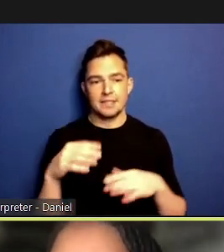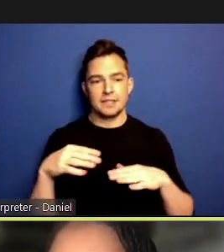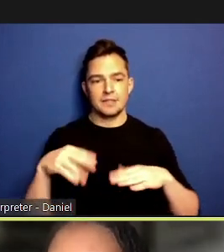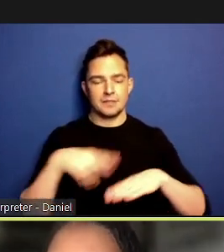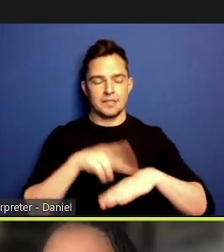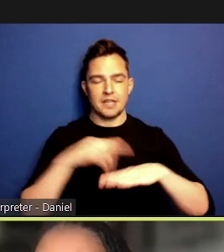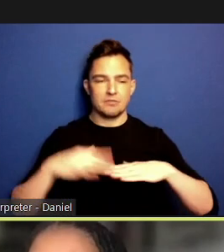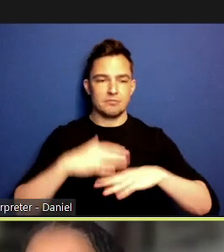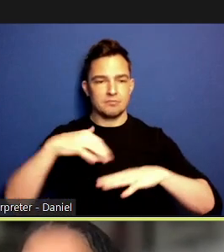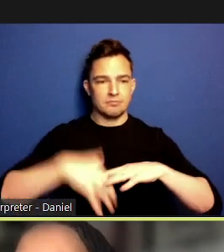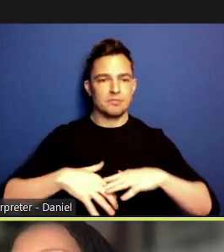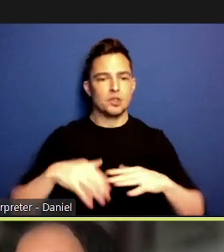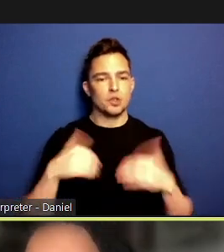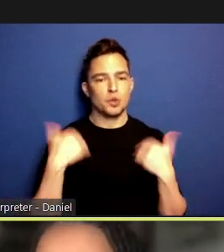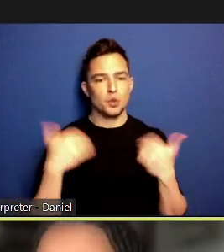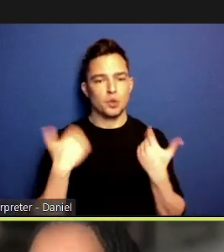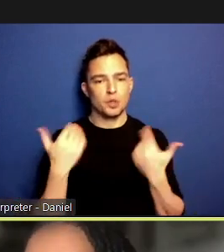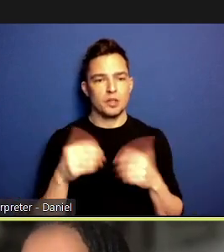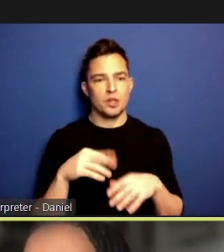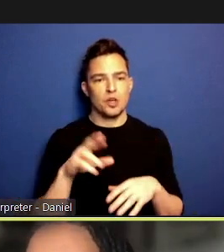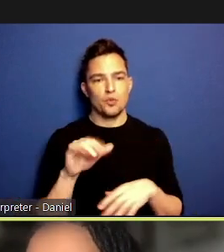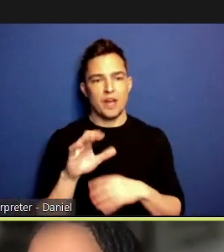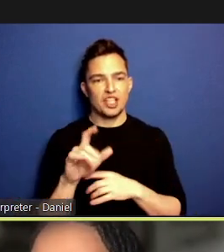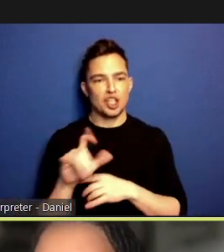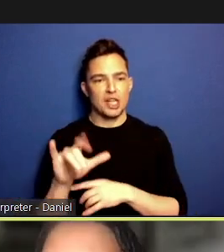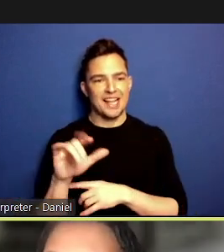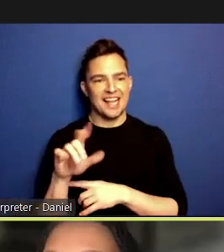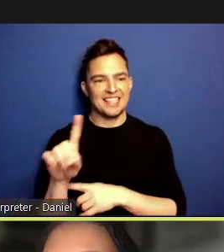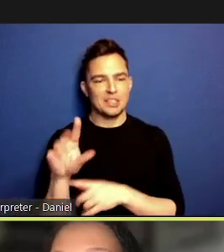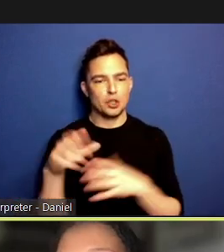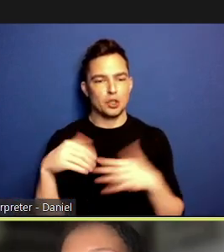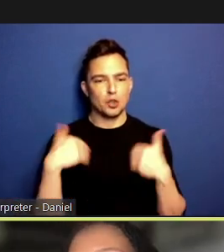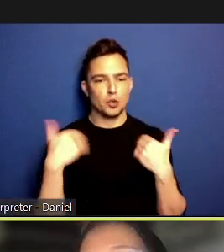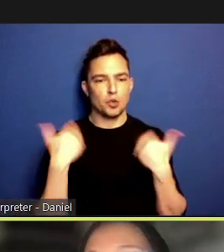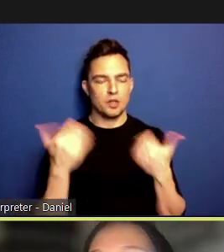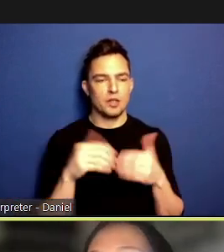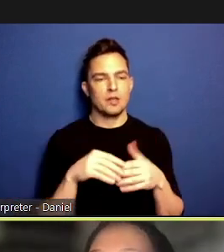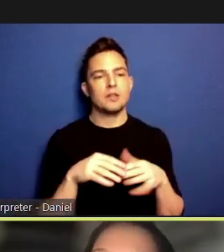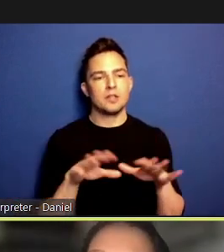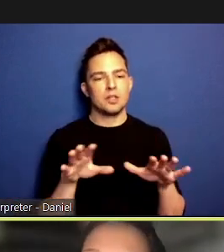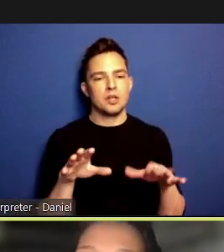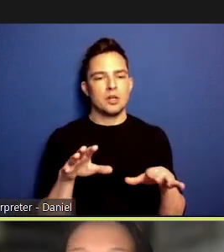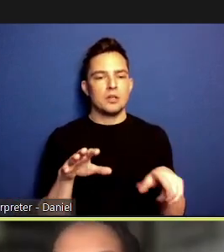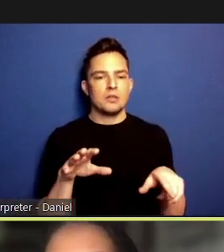know, racialized youth. Right. Harassment and exclusion. And I go, I can delve into